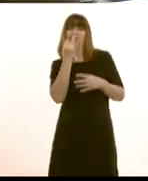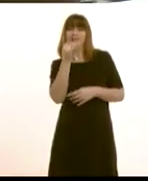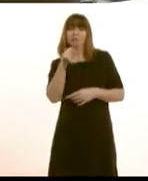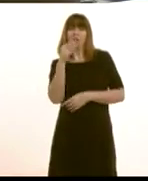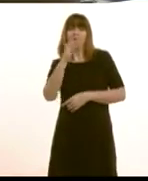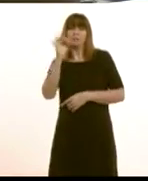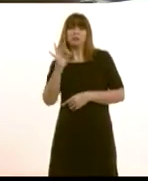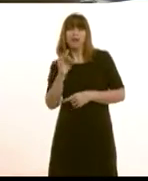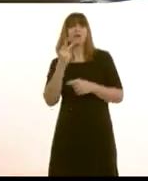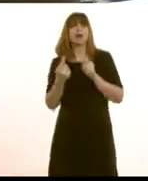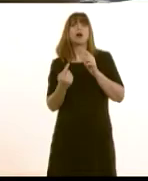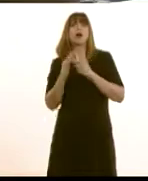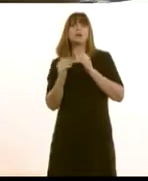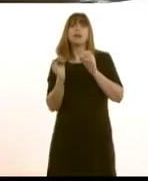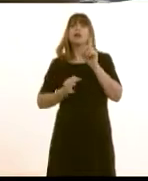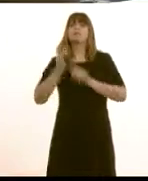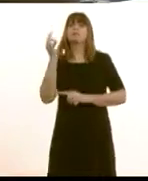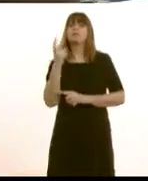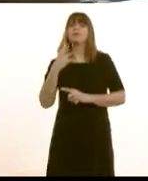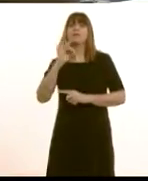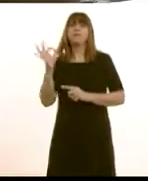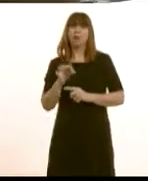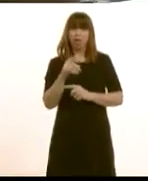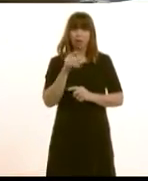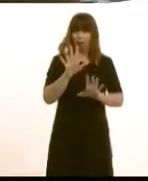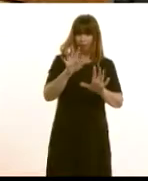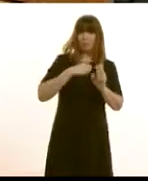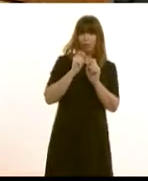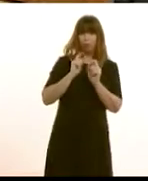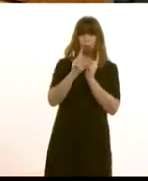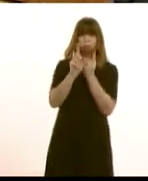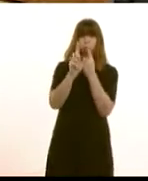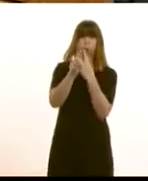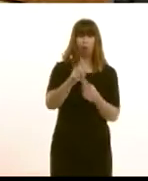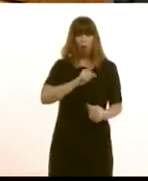you didnít want the answer. Some 69.7 per cent achieved A* to C in English or Welsh,